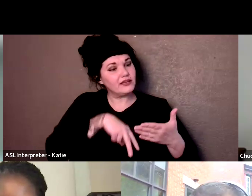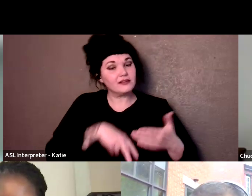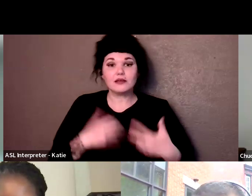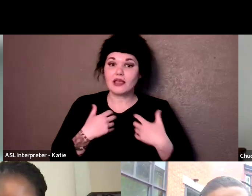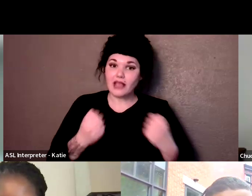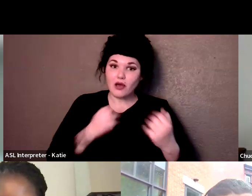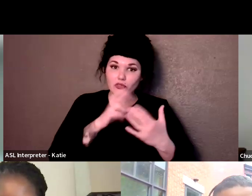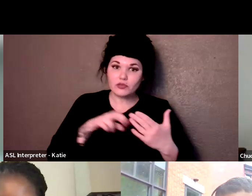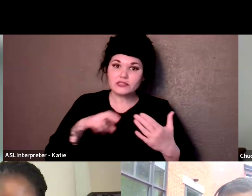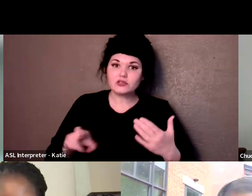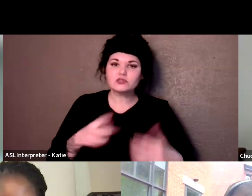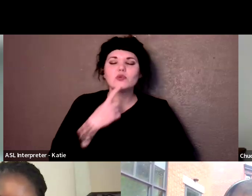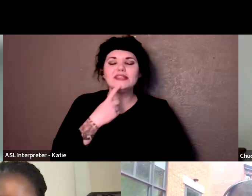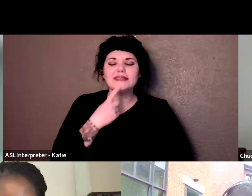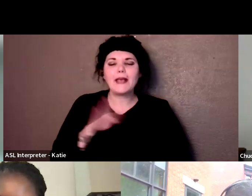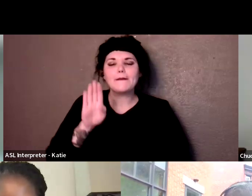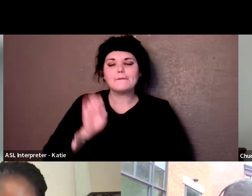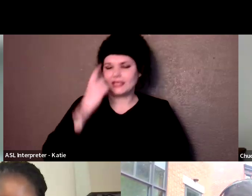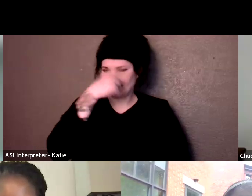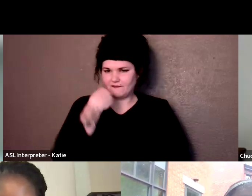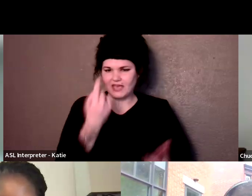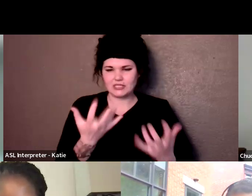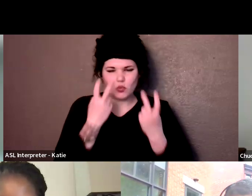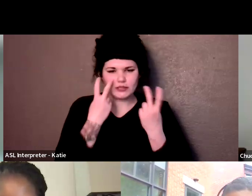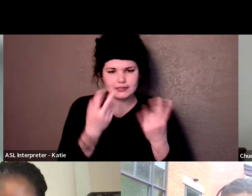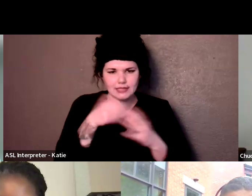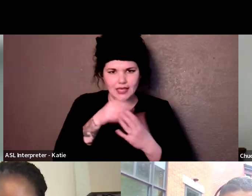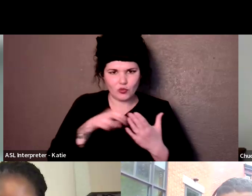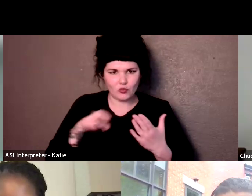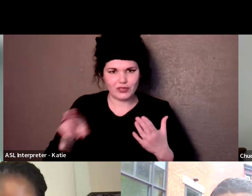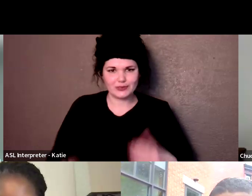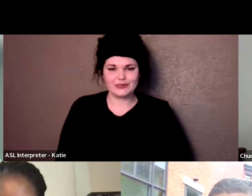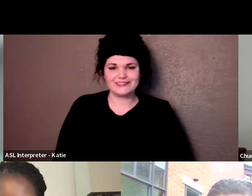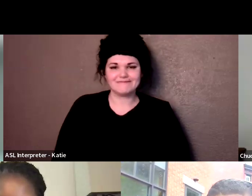you want to see in the research. That's why it's so important that we bring